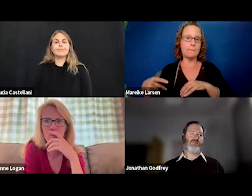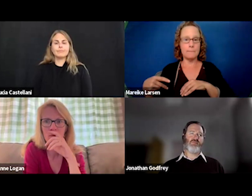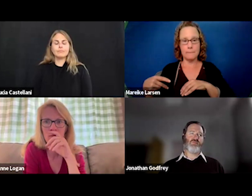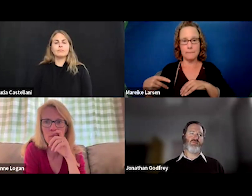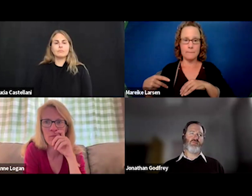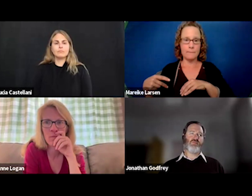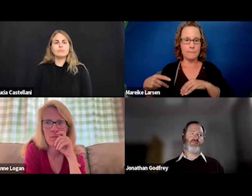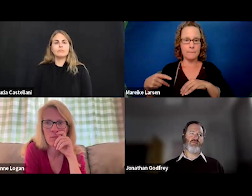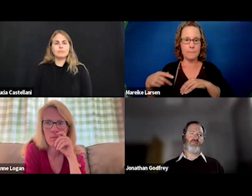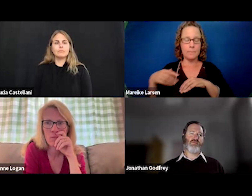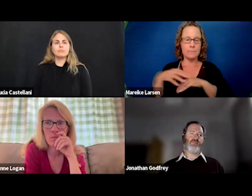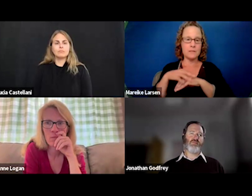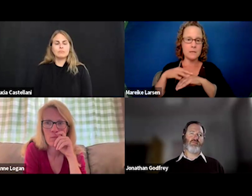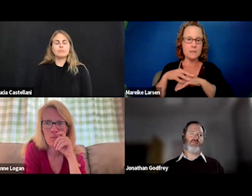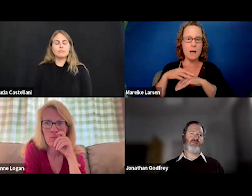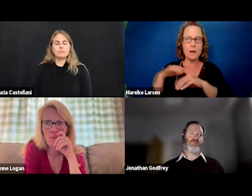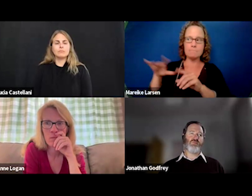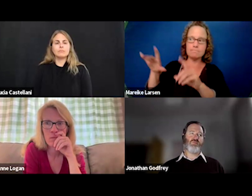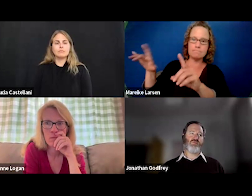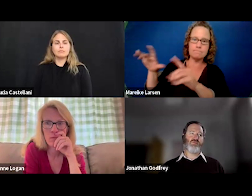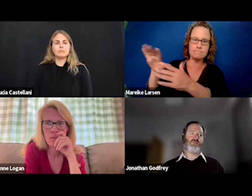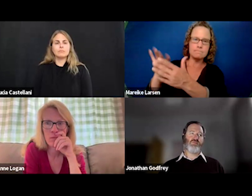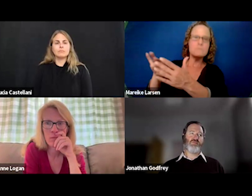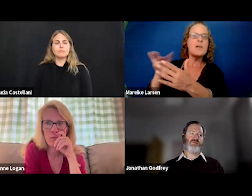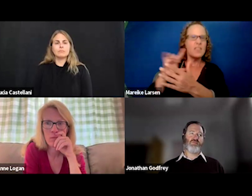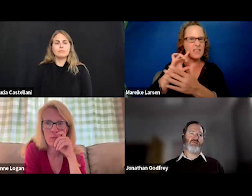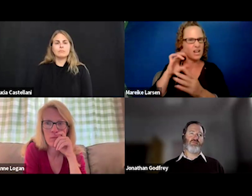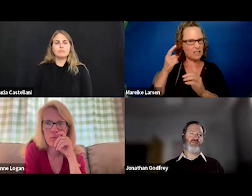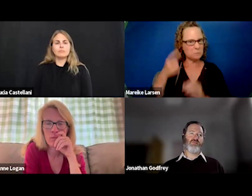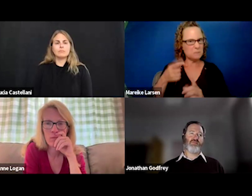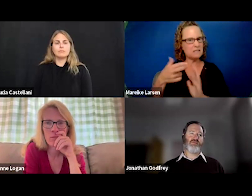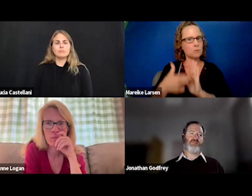There are very specific guidelines on how to create these tactile maps.